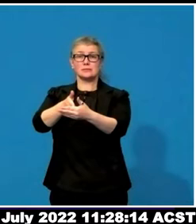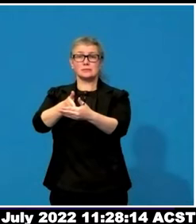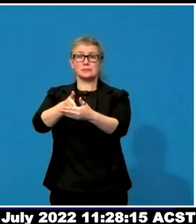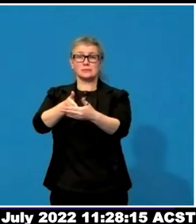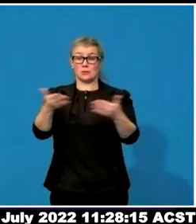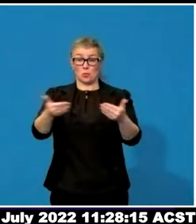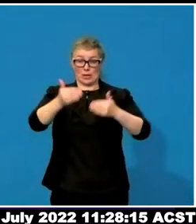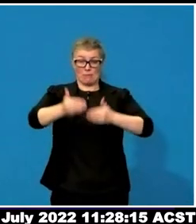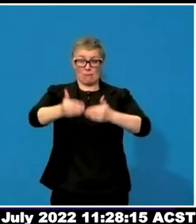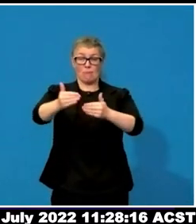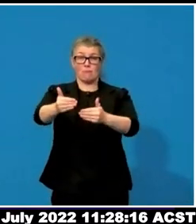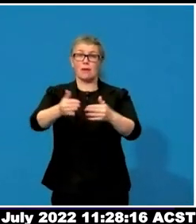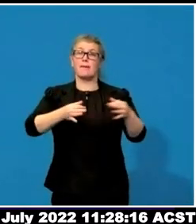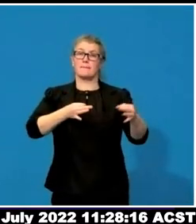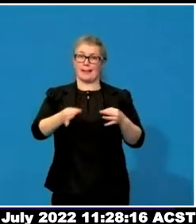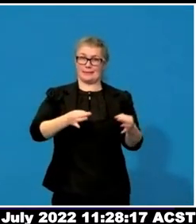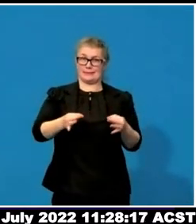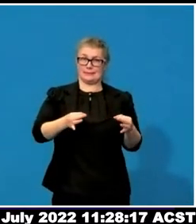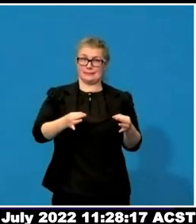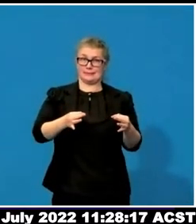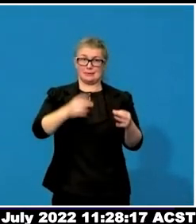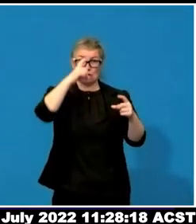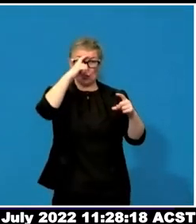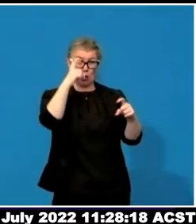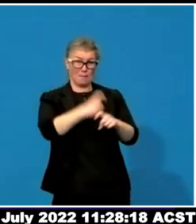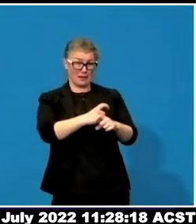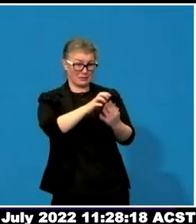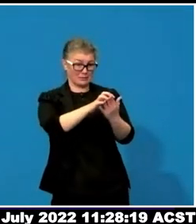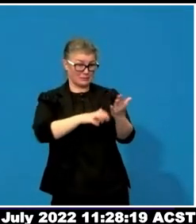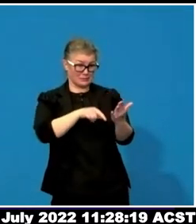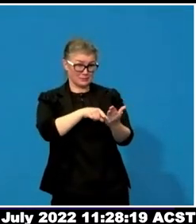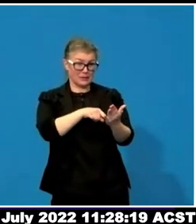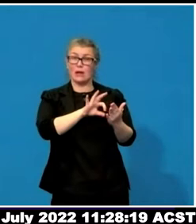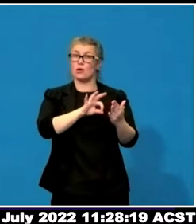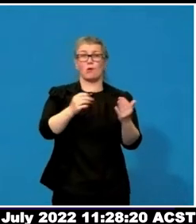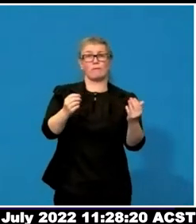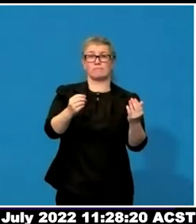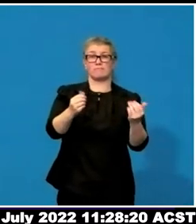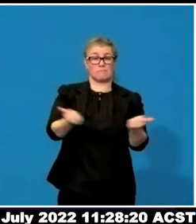And they include the complexity of NDIS and its apparent lack of flexibility, the limited